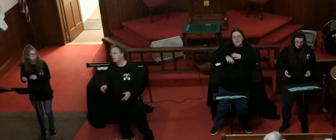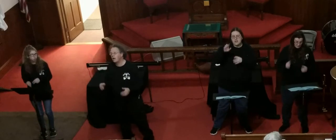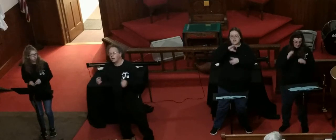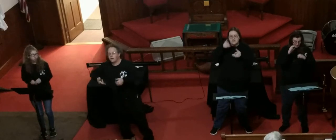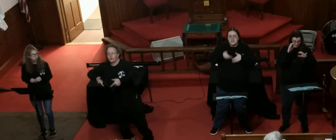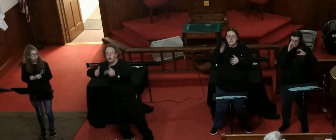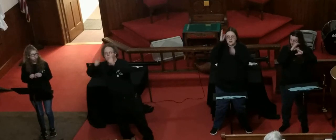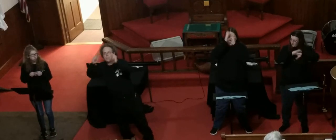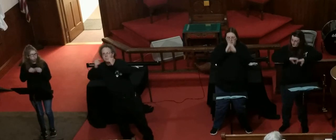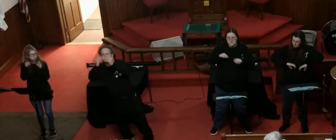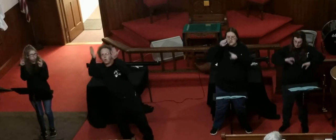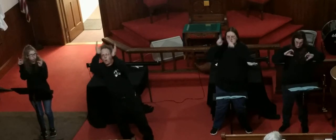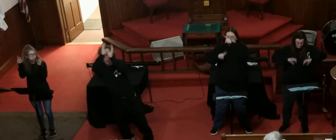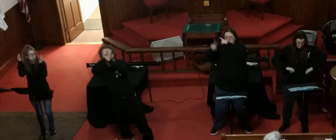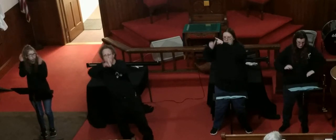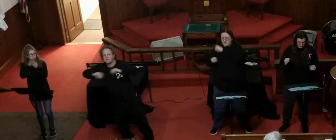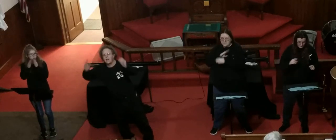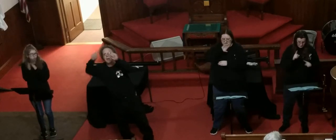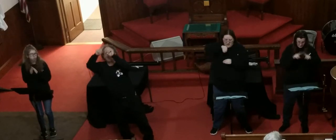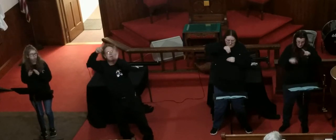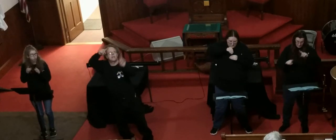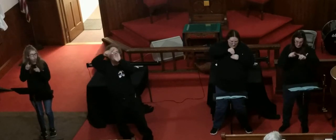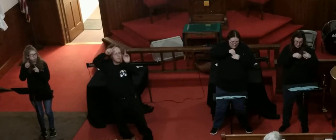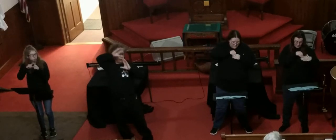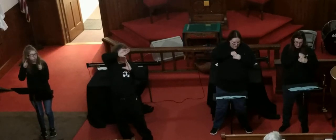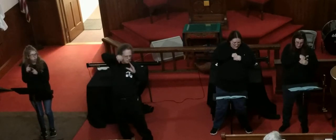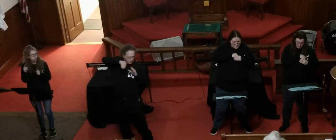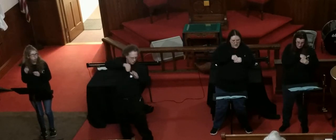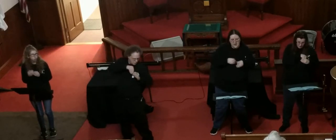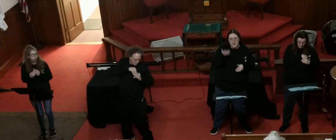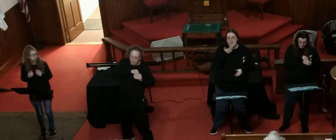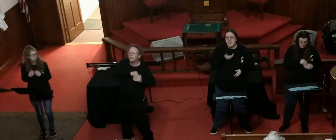Let it calm the storm inside of me